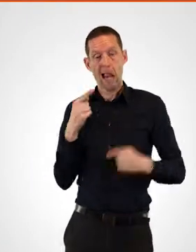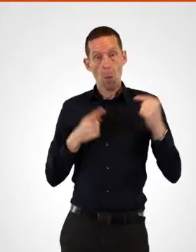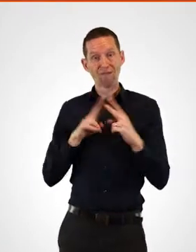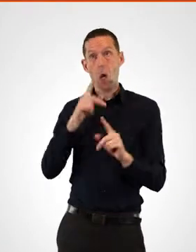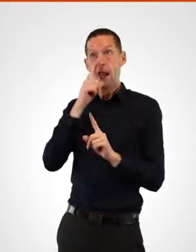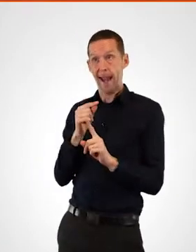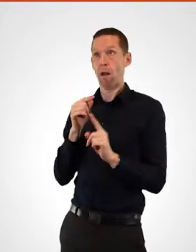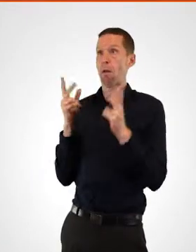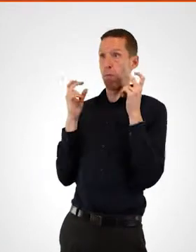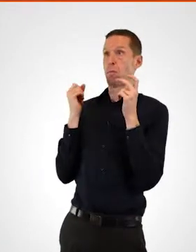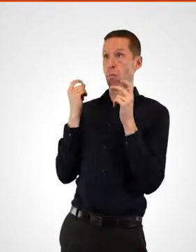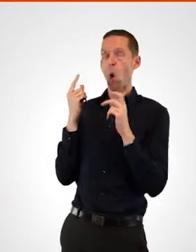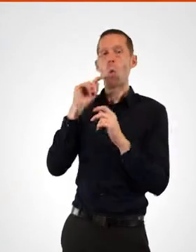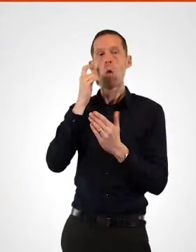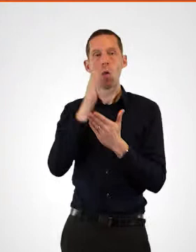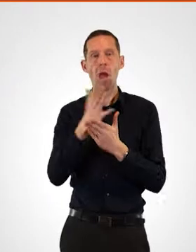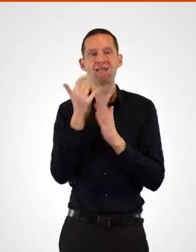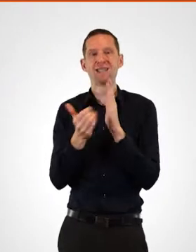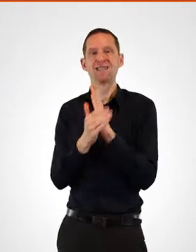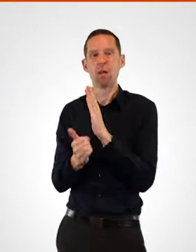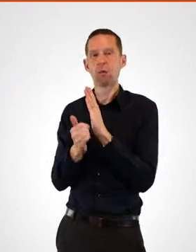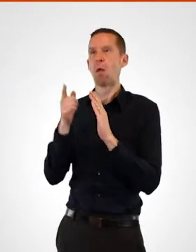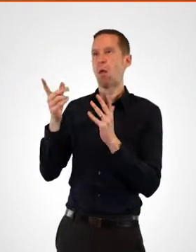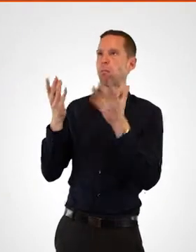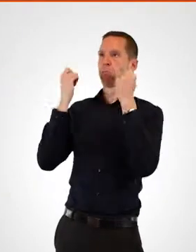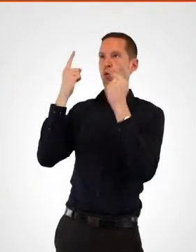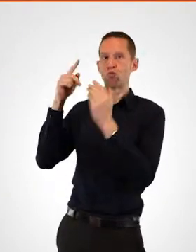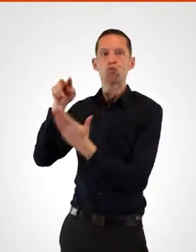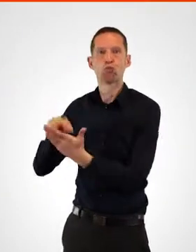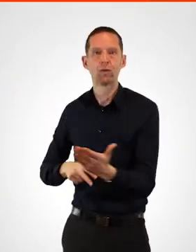then they're actually going to have the skills that they then need for reading.